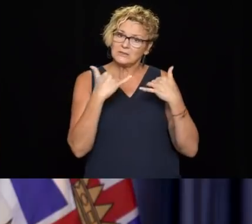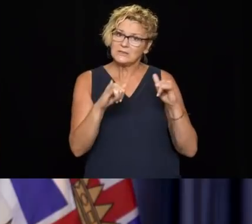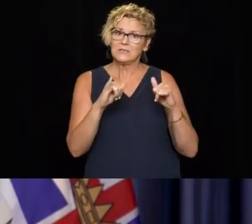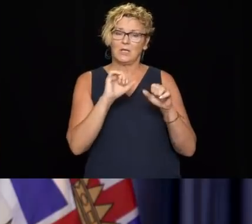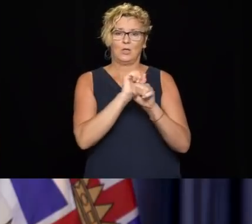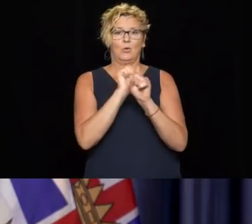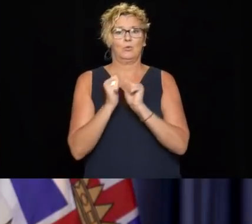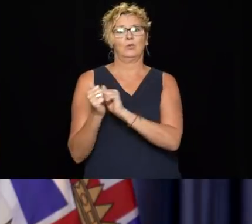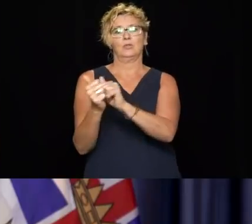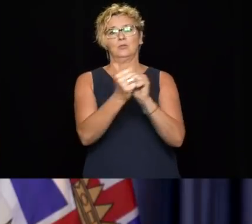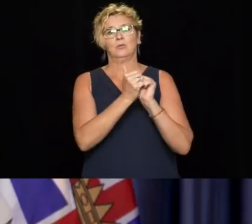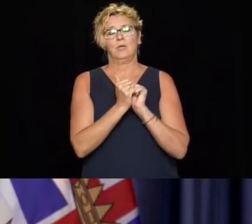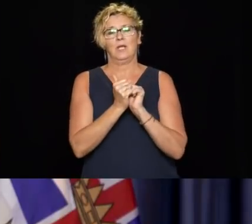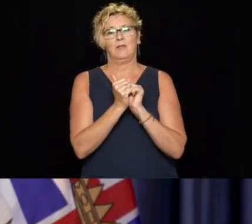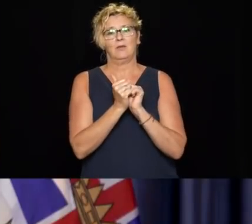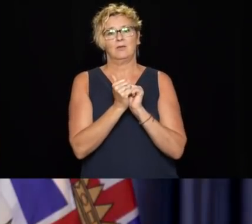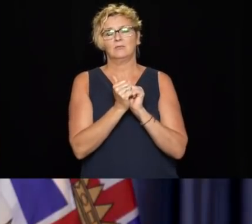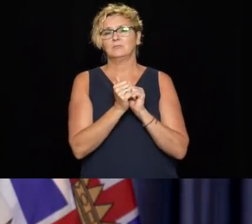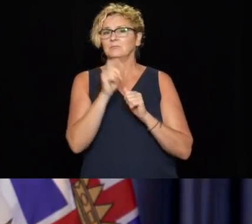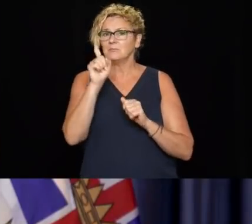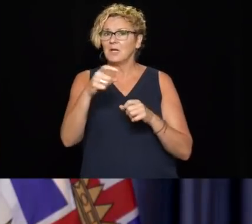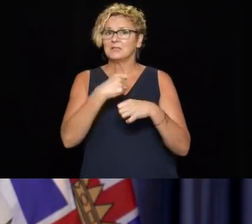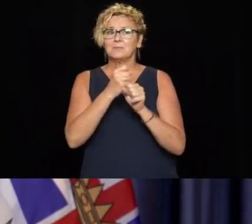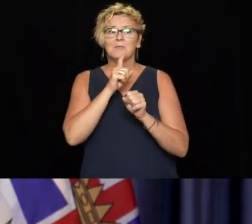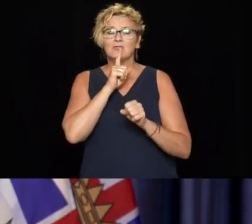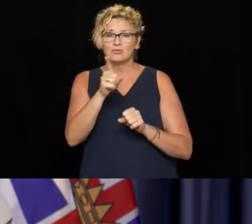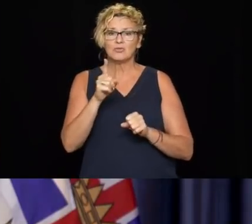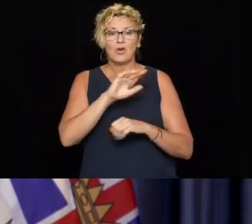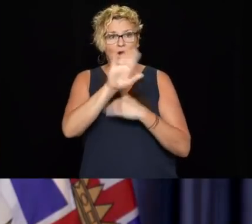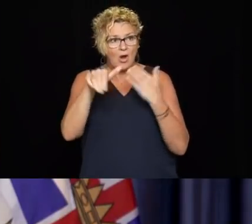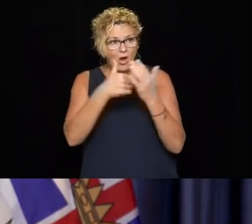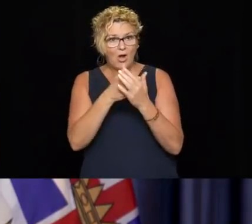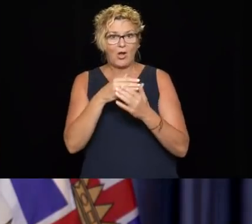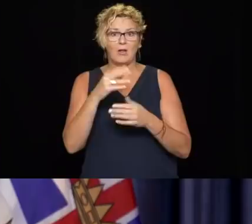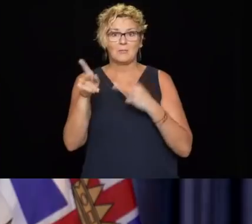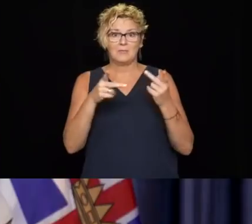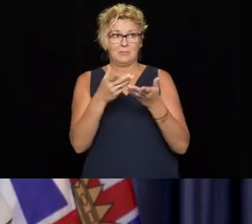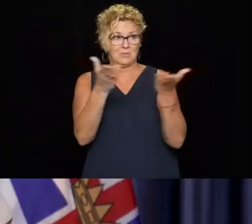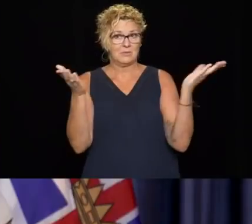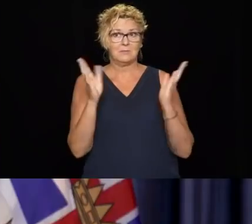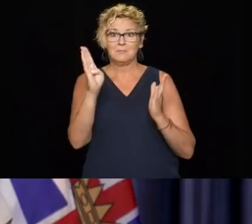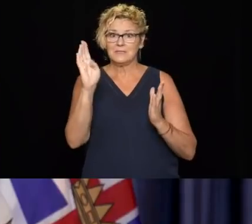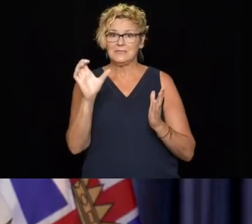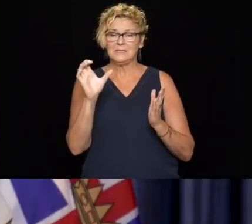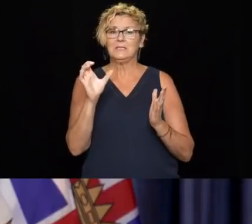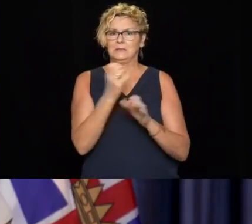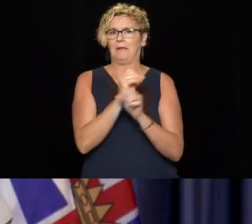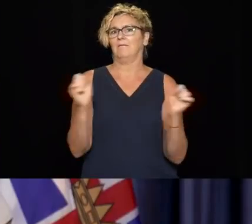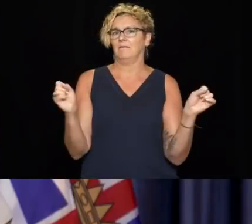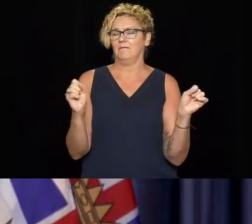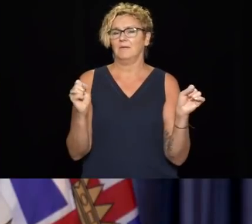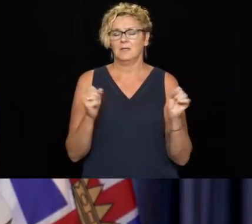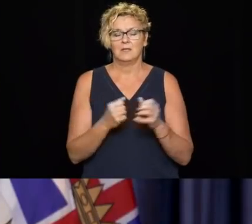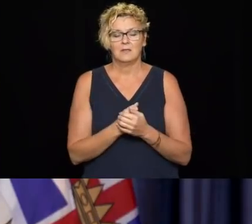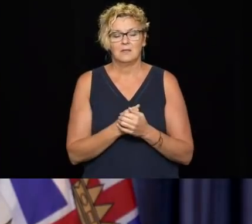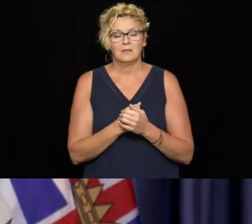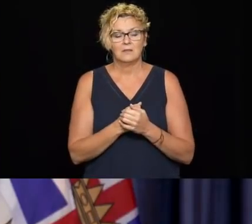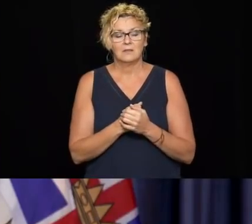people and in the best interest of our economy and if we are going to continue to leave the country inviting COVID-19, we have to get